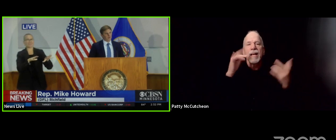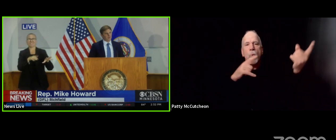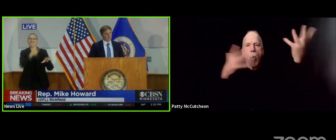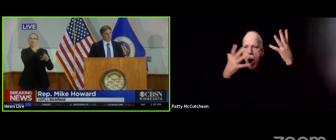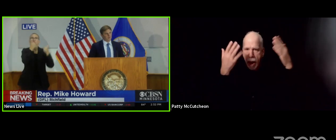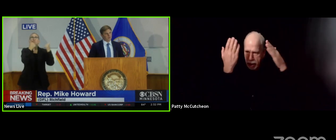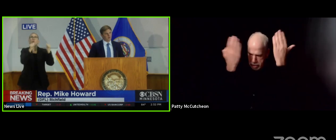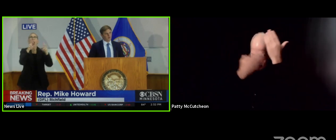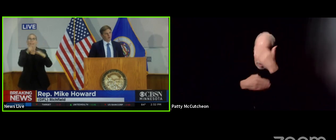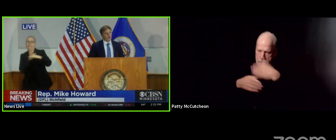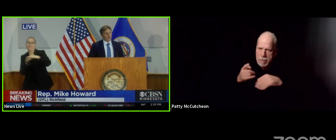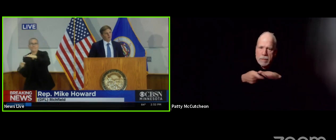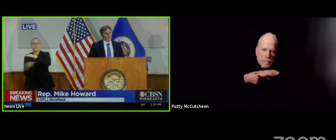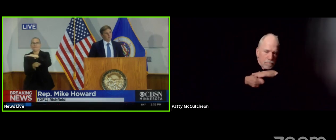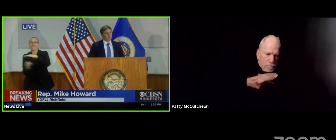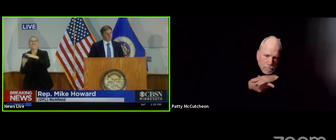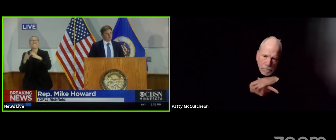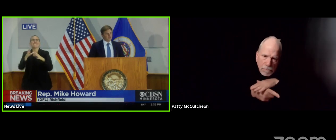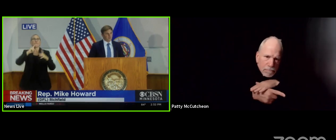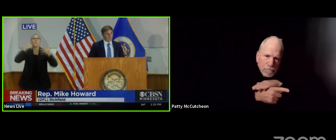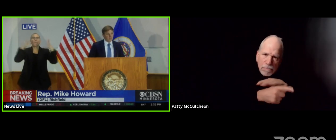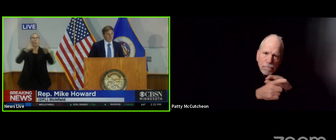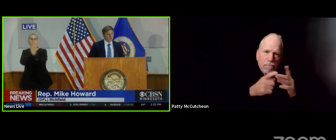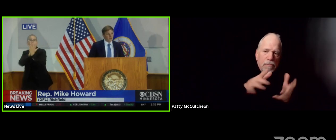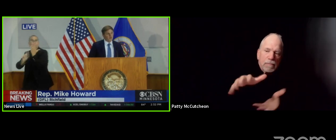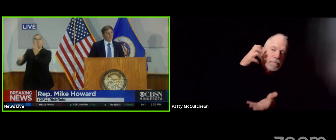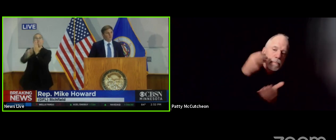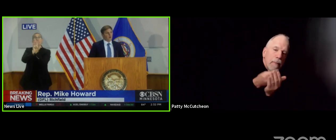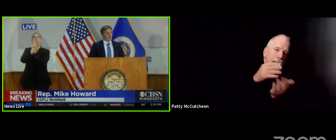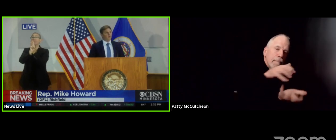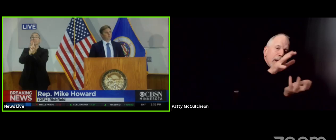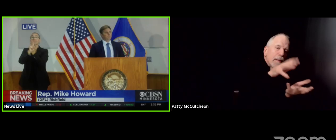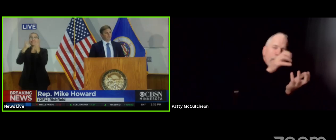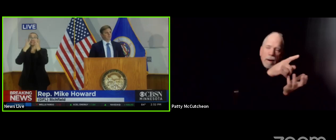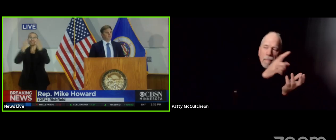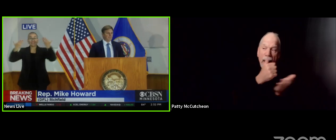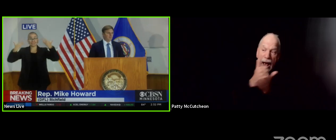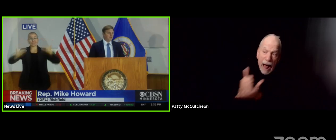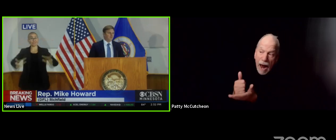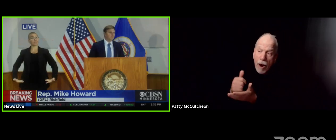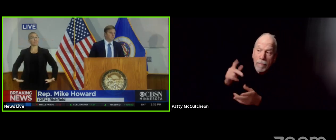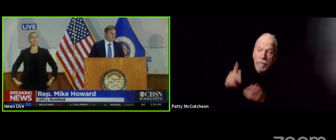THEY DO. AND, SO, IN TERMS OF THE BLAME, I WOULD ASSIGN THE BLAME ON THE PHARMACEUTICAL